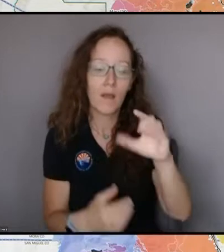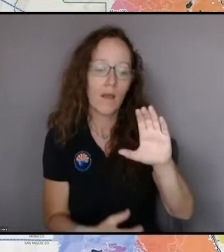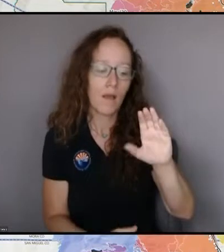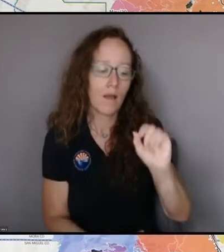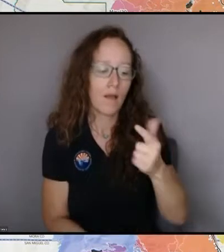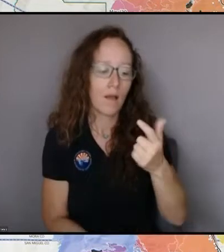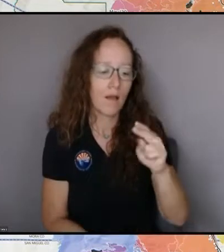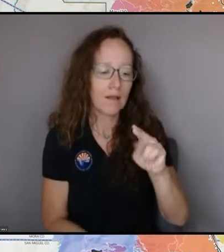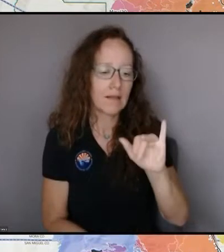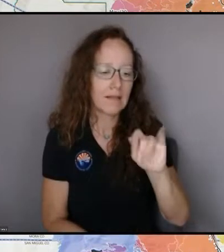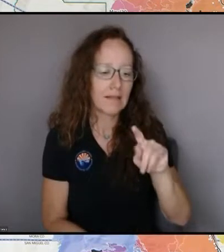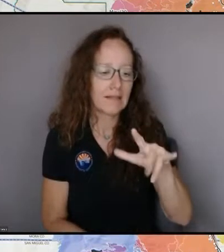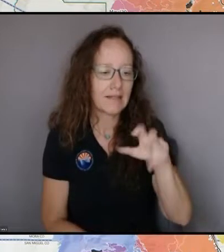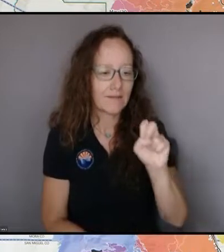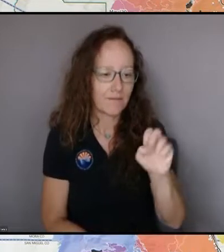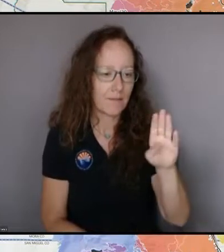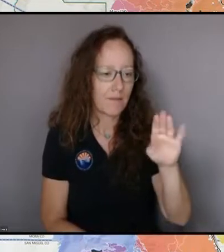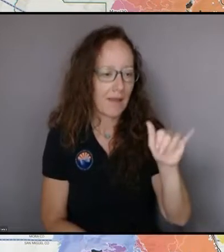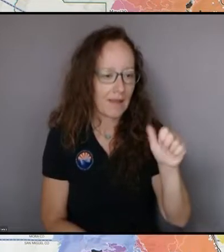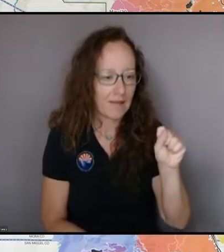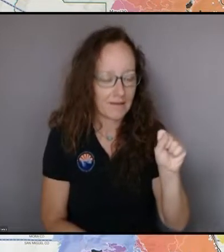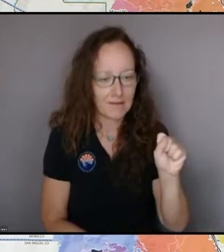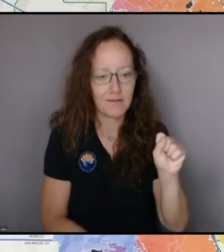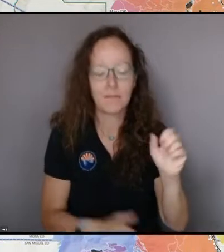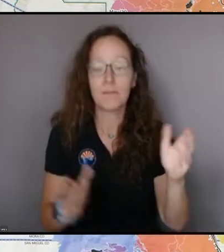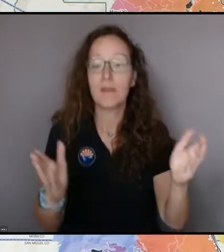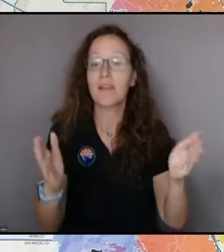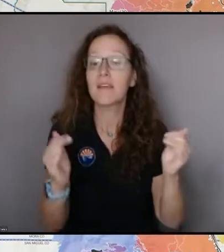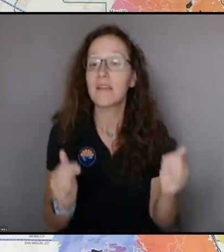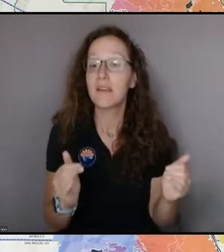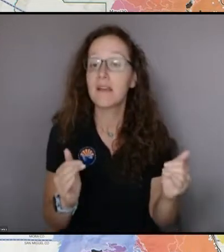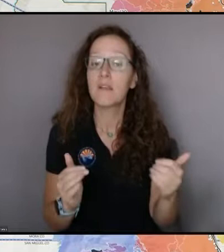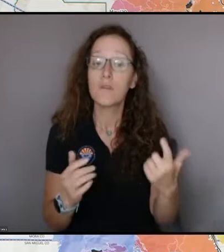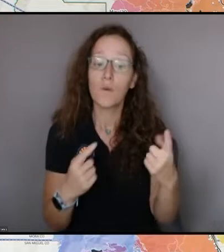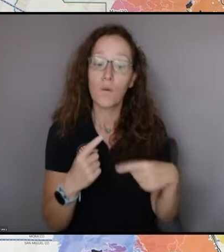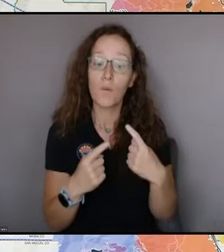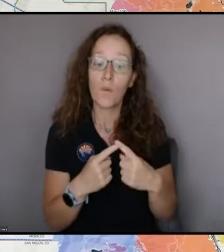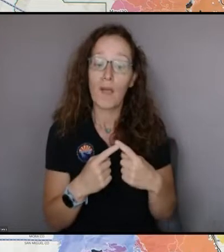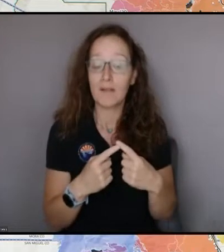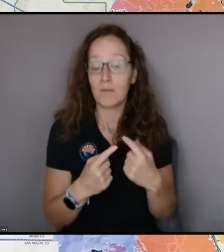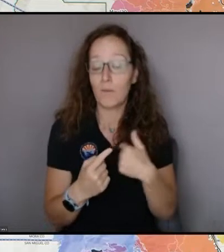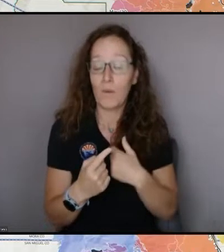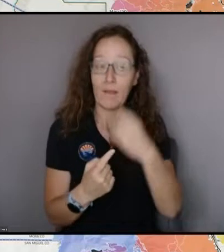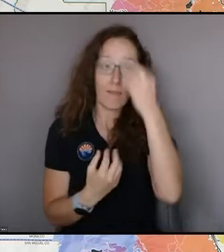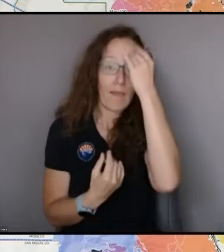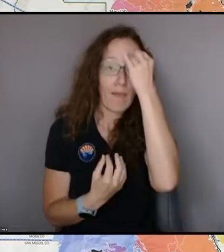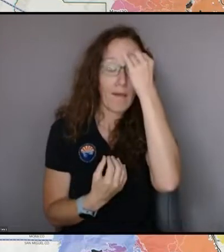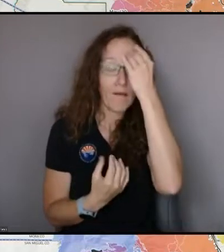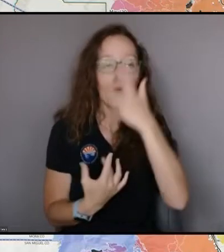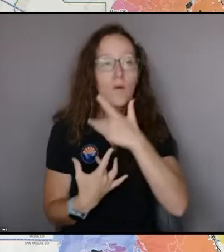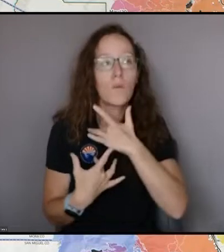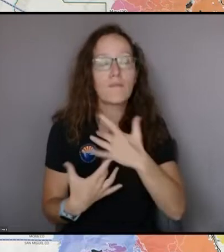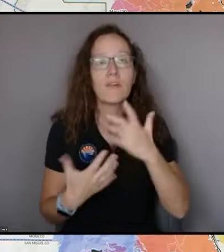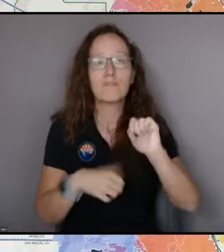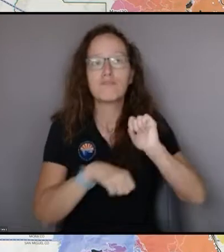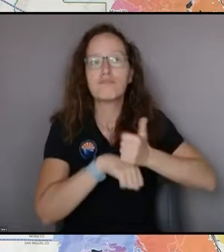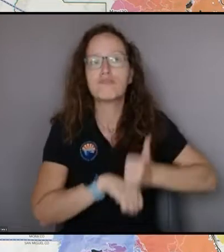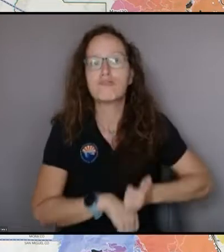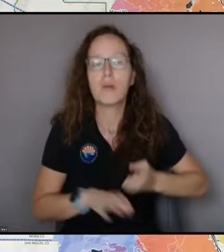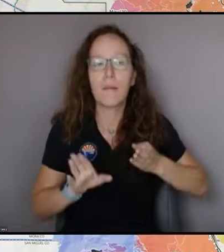But sometimes when you have a complex problem, the greater the degree of complexity, the less useful